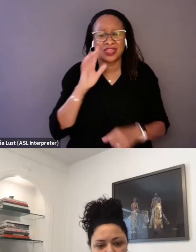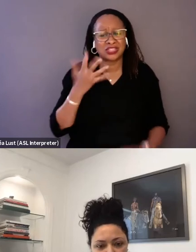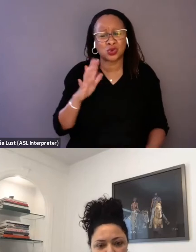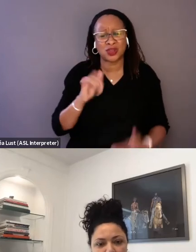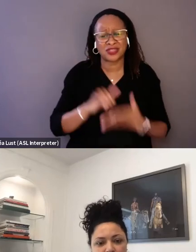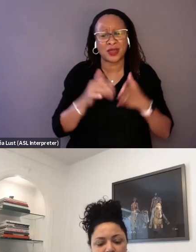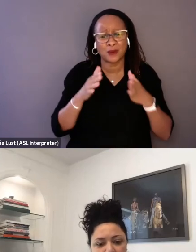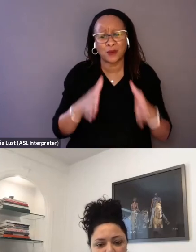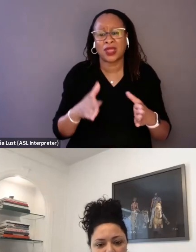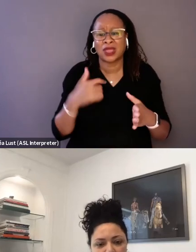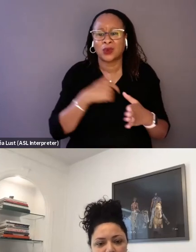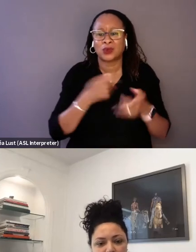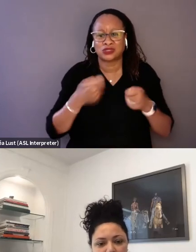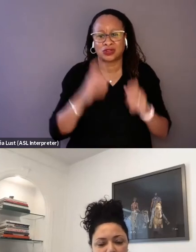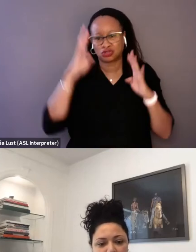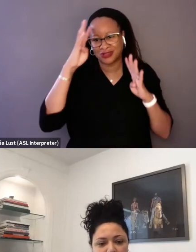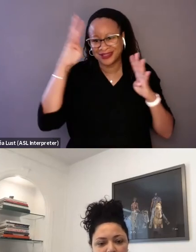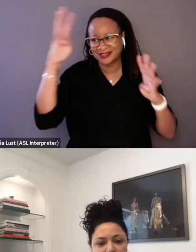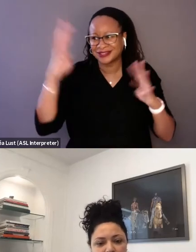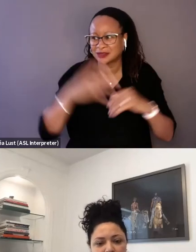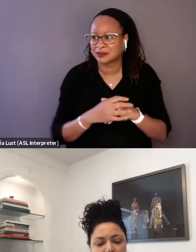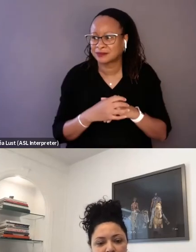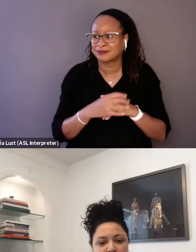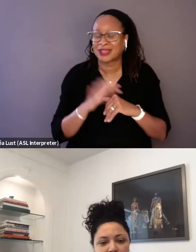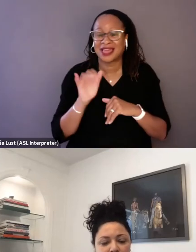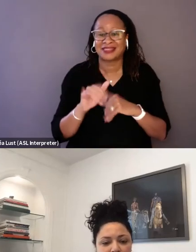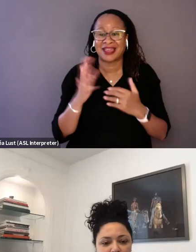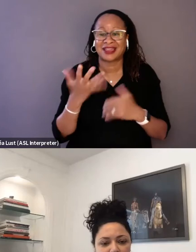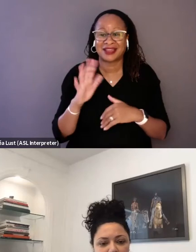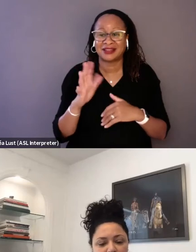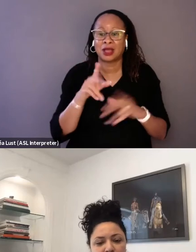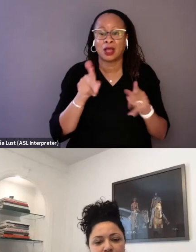we tried to create that kind of personal filmmaking